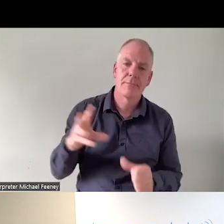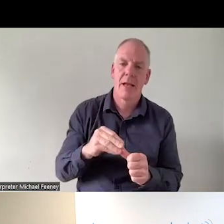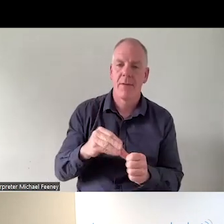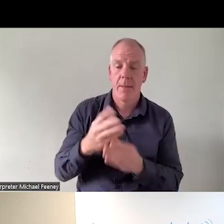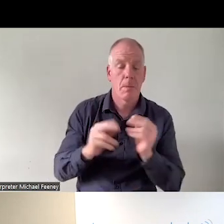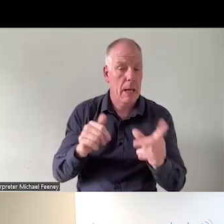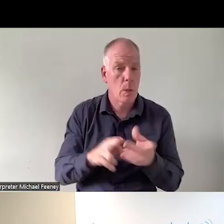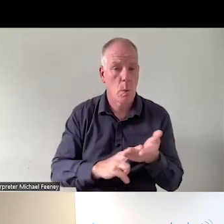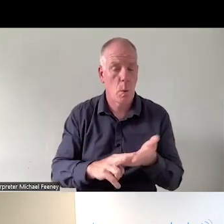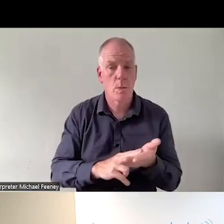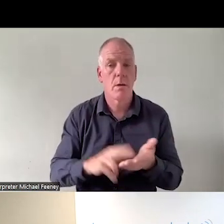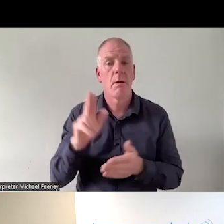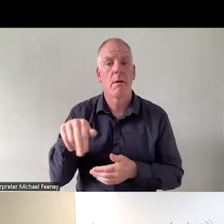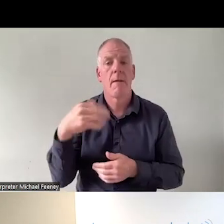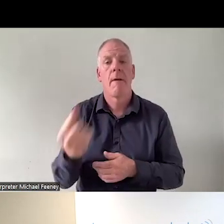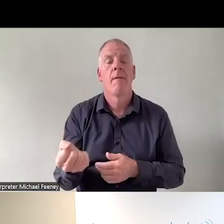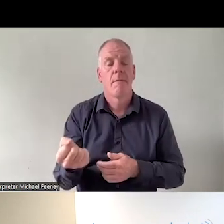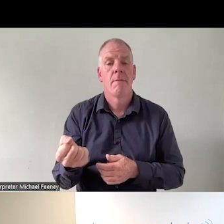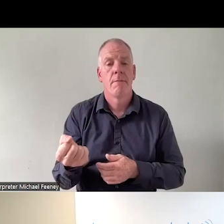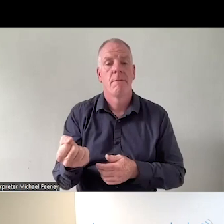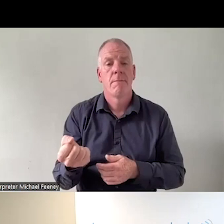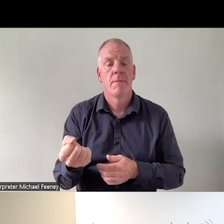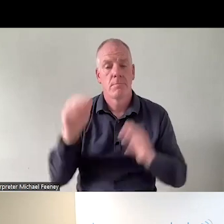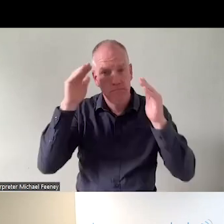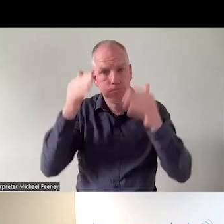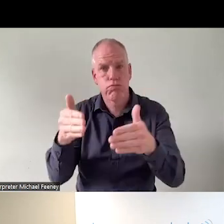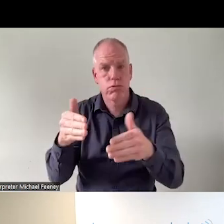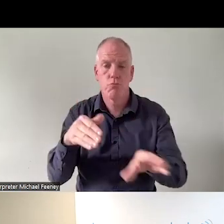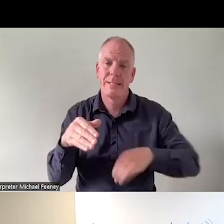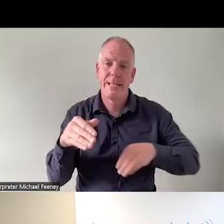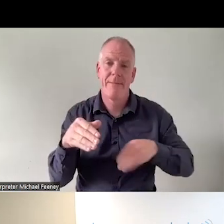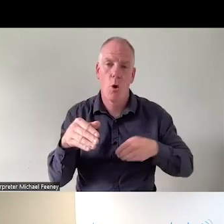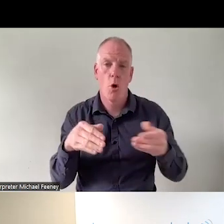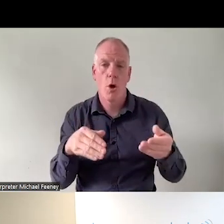you could issue a dedicated receiver to a particular listener